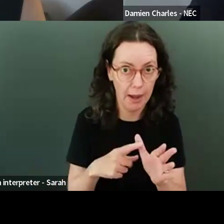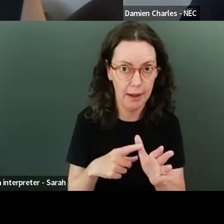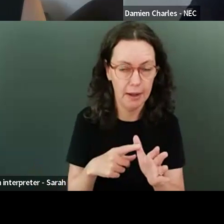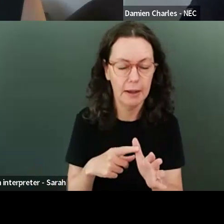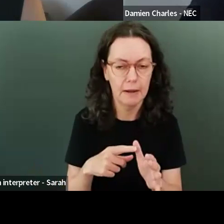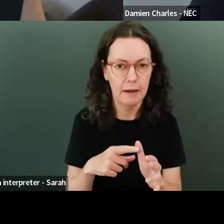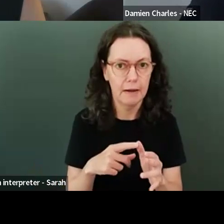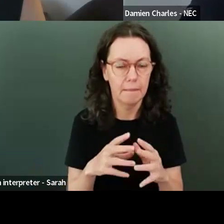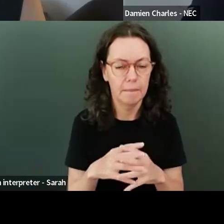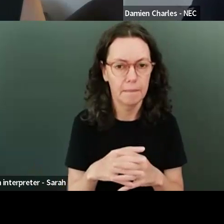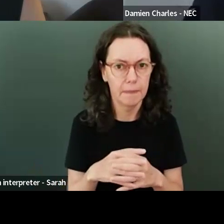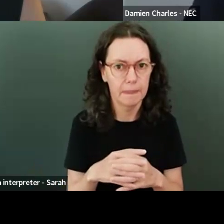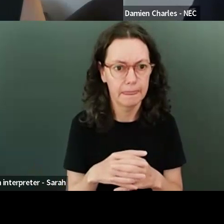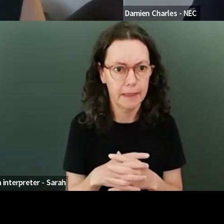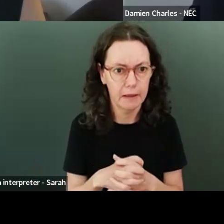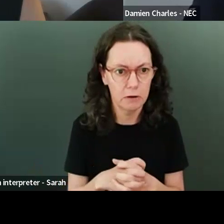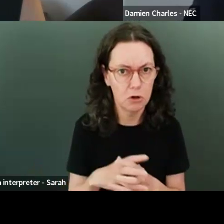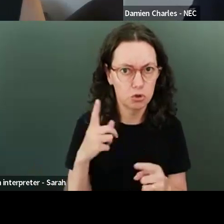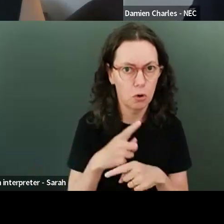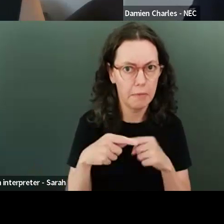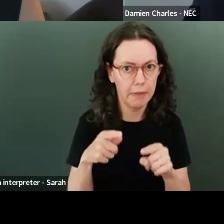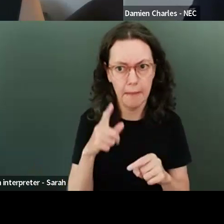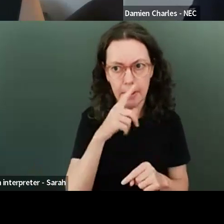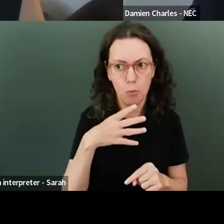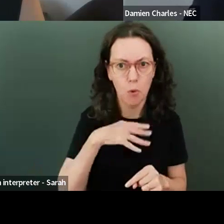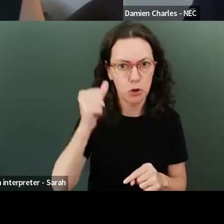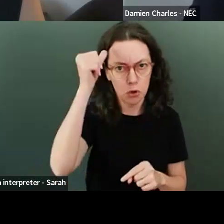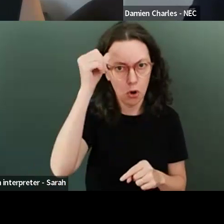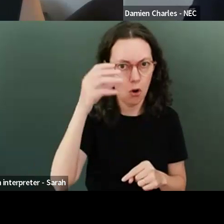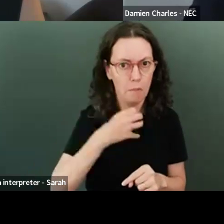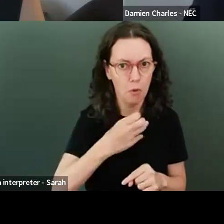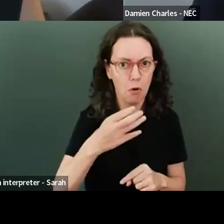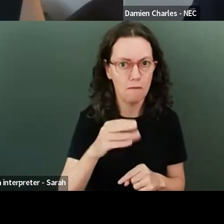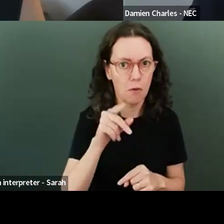that speak to that and people